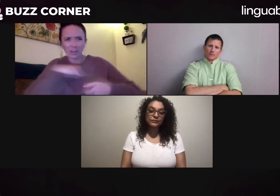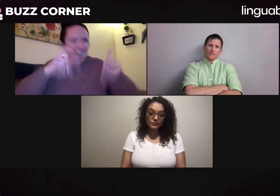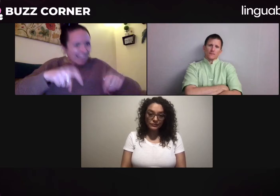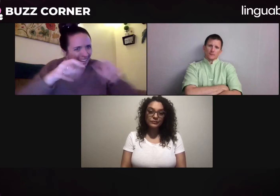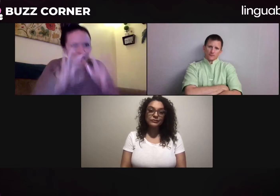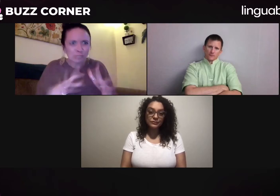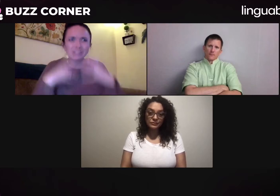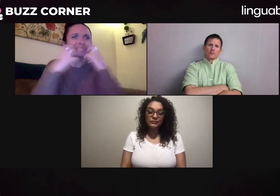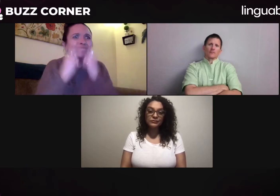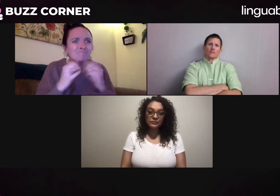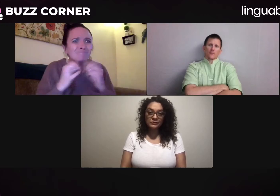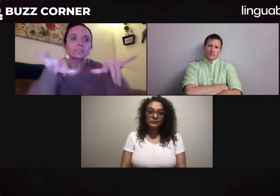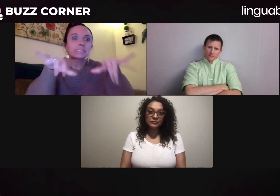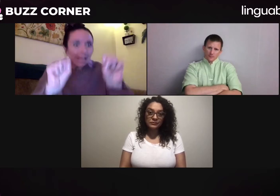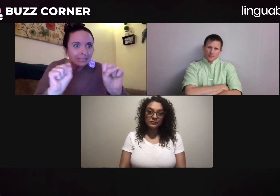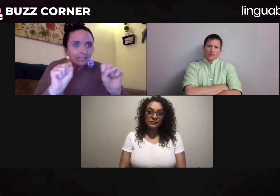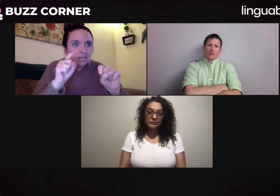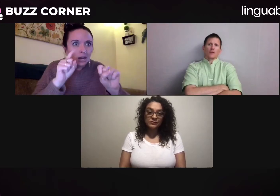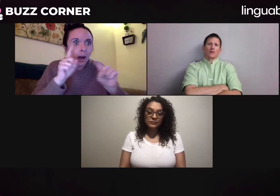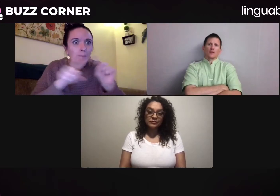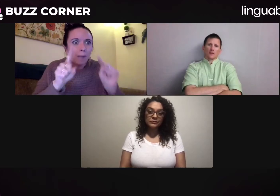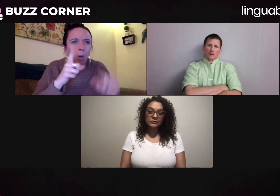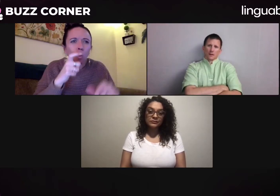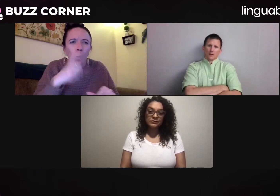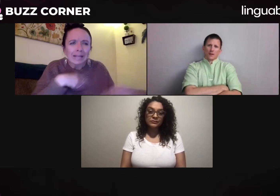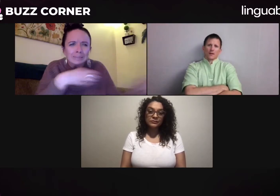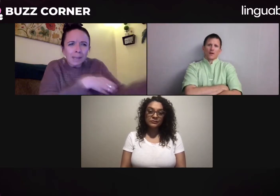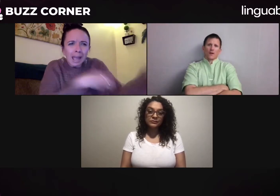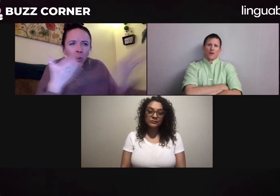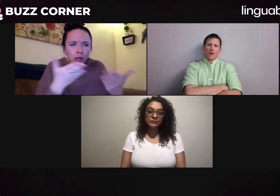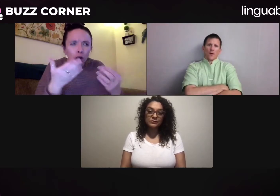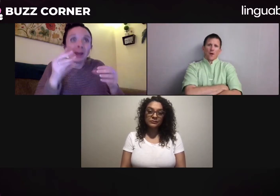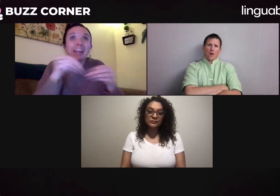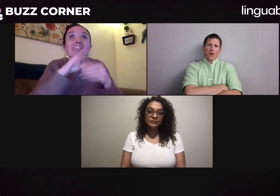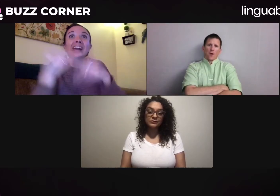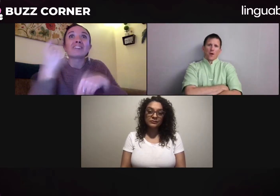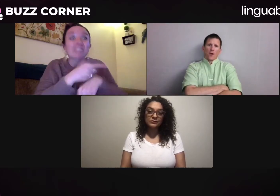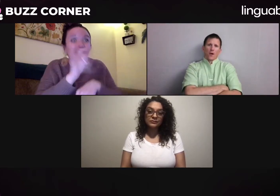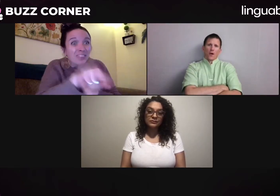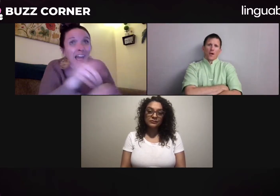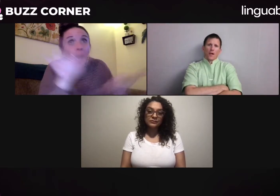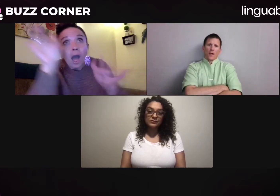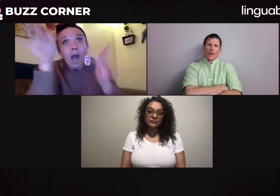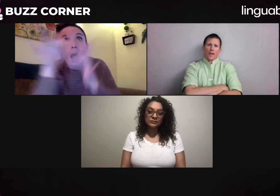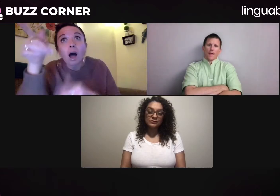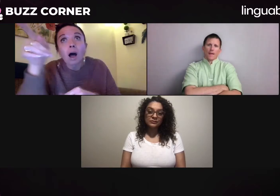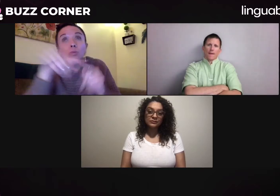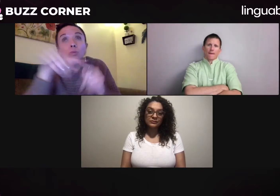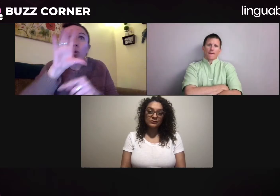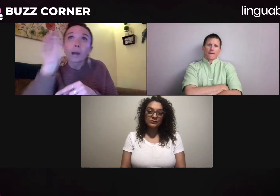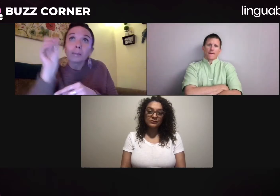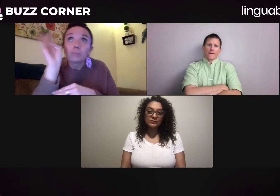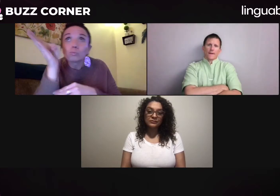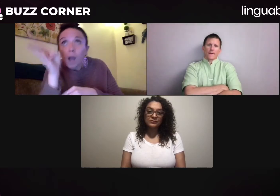but having that collaborative relationship with the interpreters. And yes, again, we do value those interpreters so much. I think it's so important.